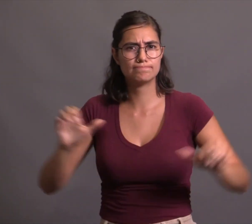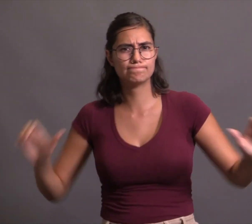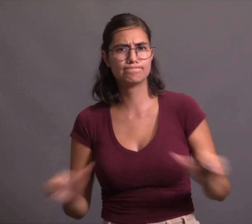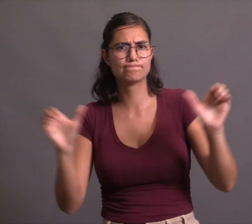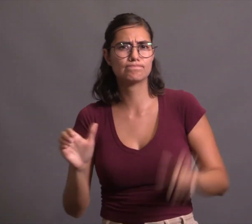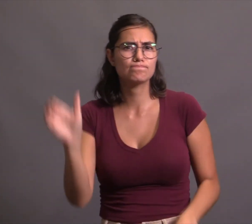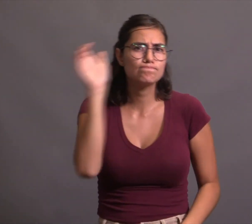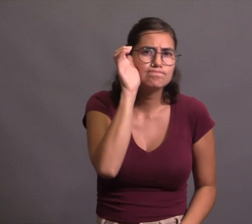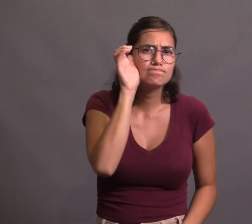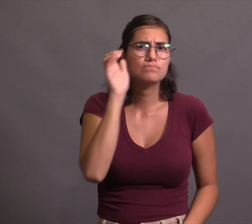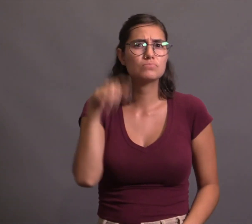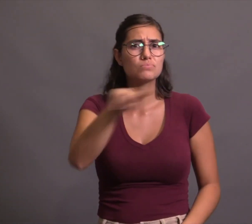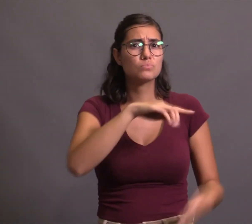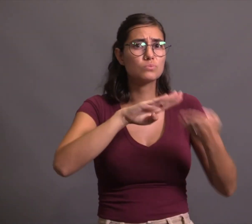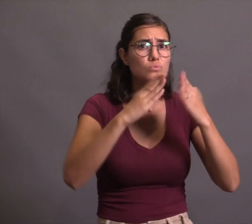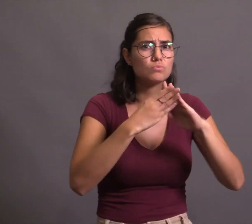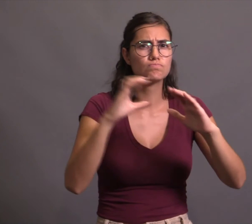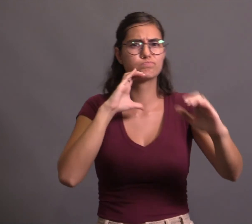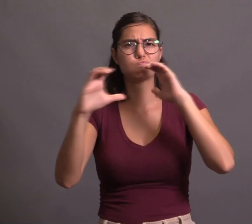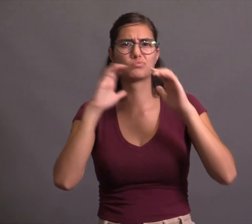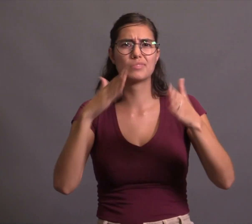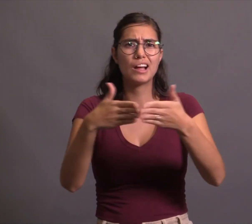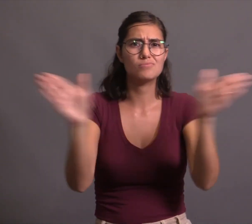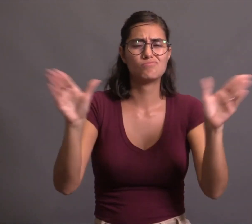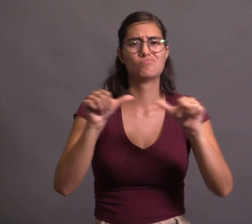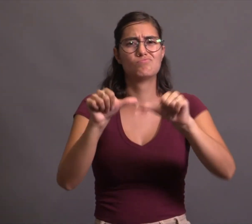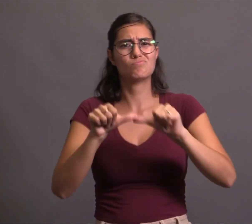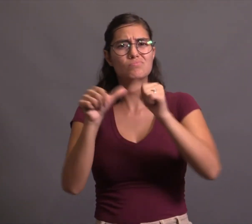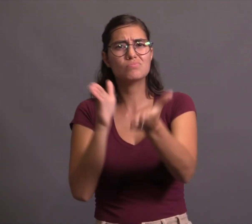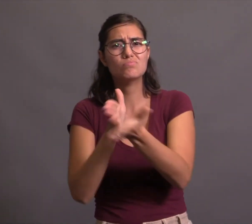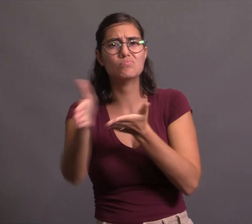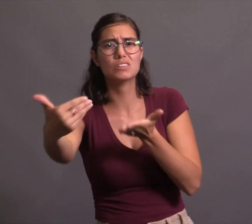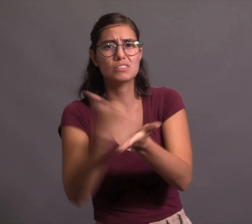Actively listen to the community, communicate openly, and maintain transparency.